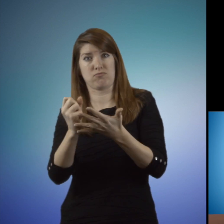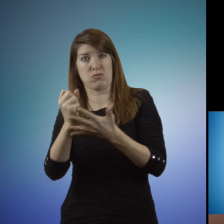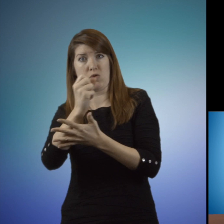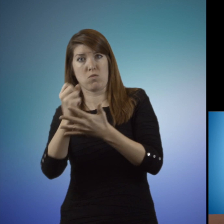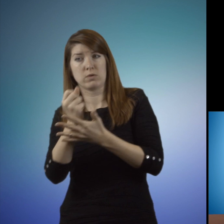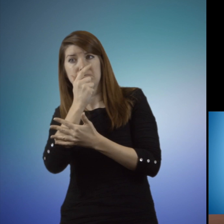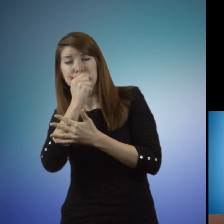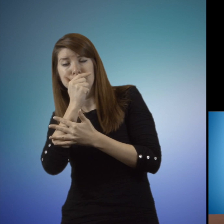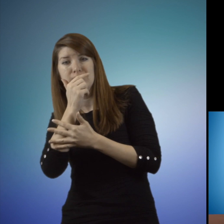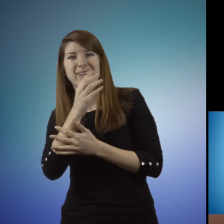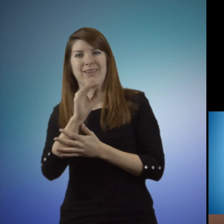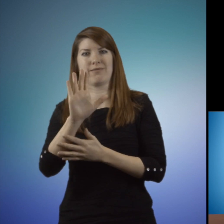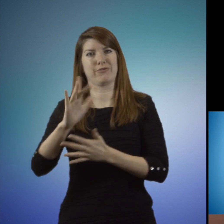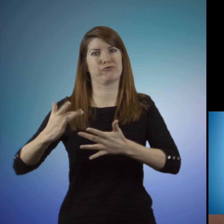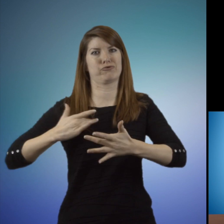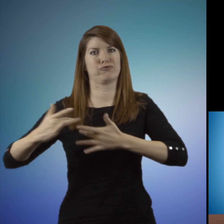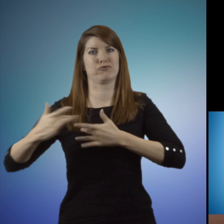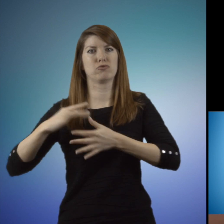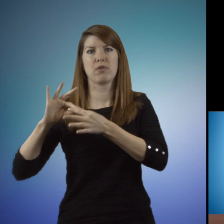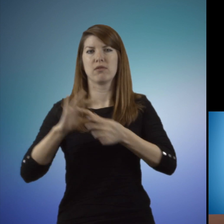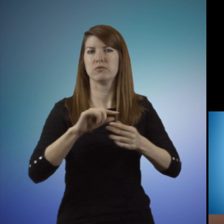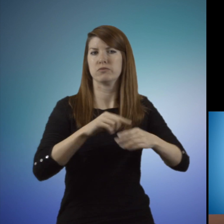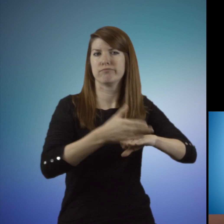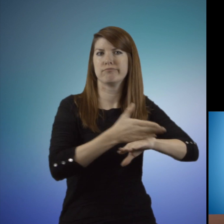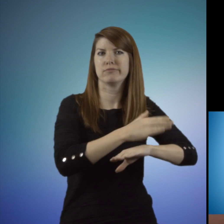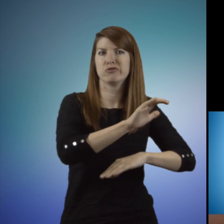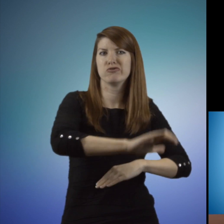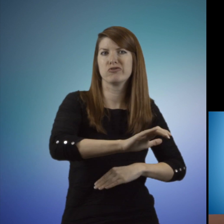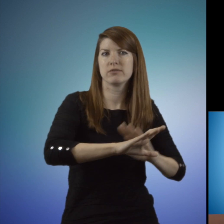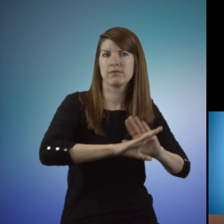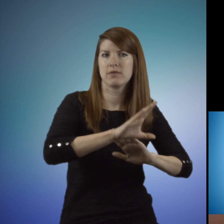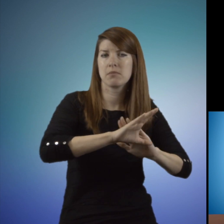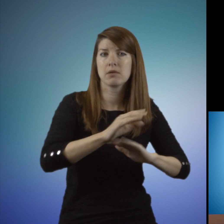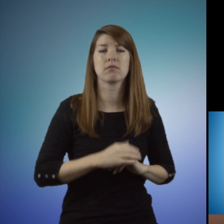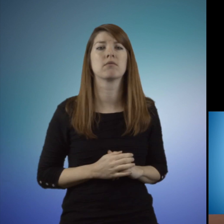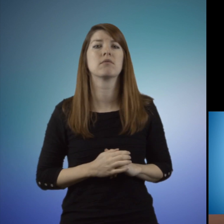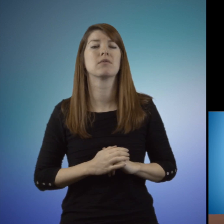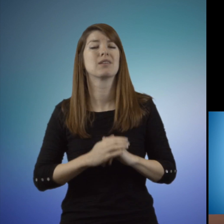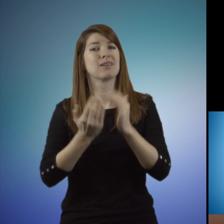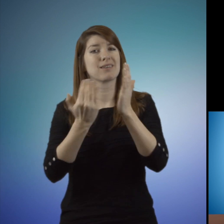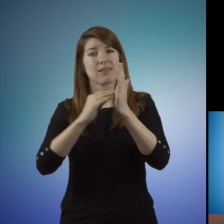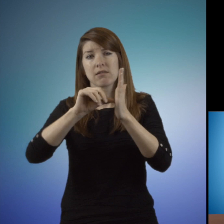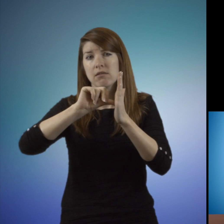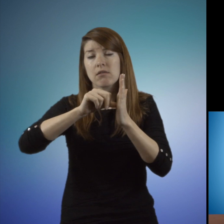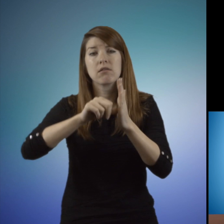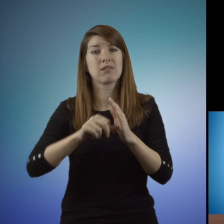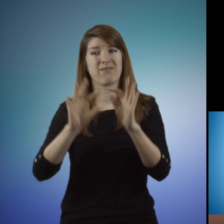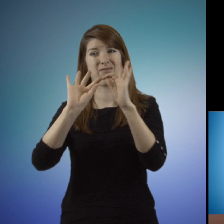to enhancing their child's development. So, again, families are in the driver's seat as part of the assessment process,